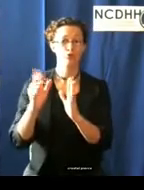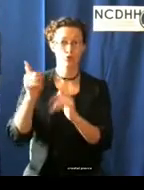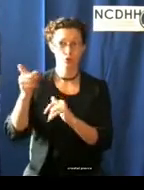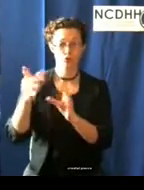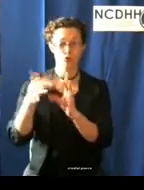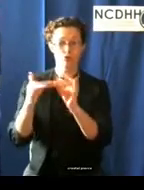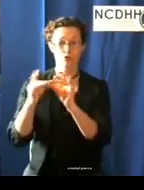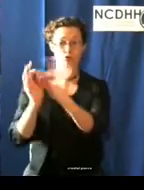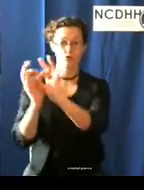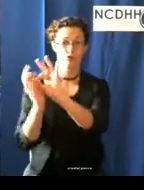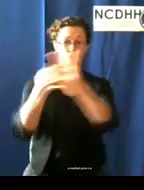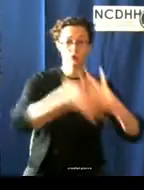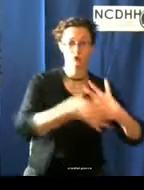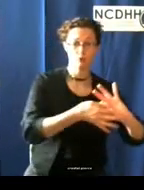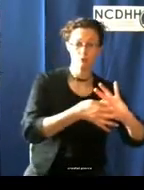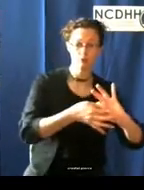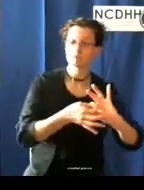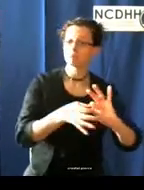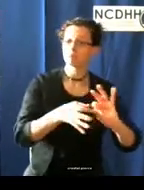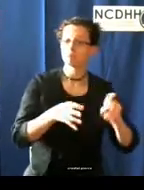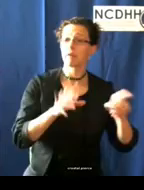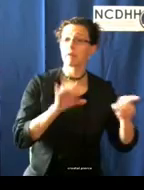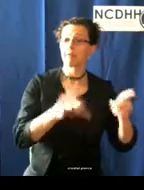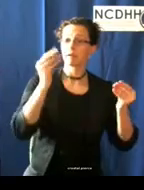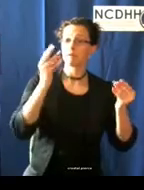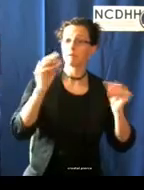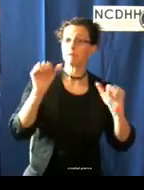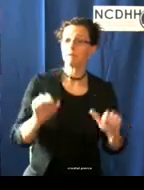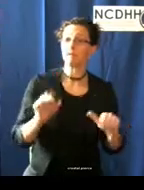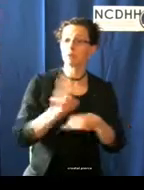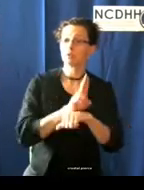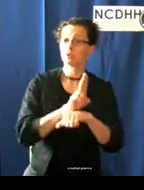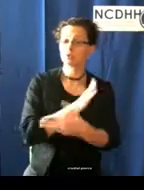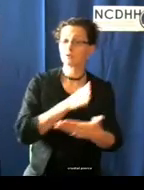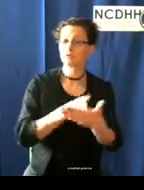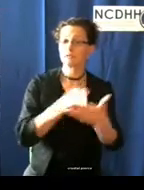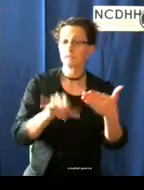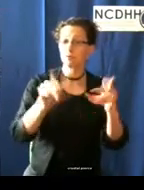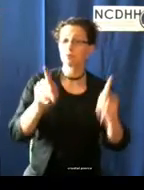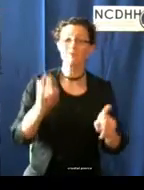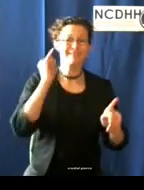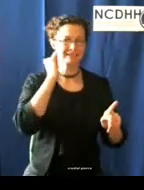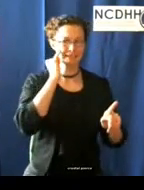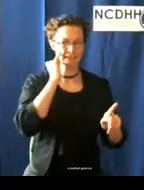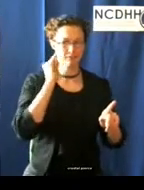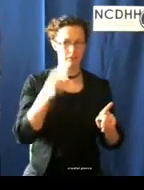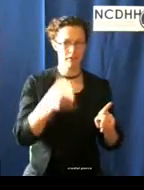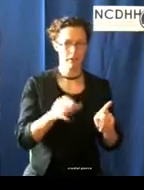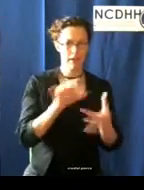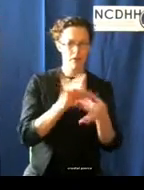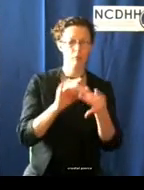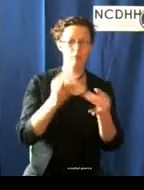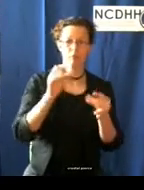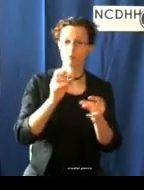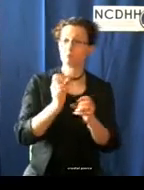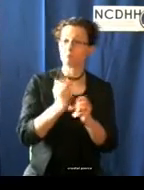VOLUNTARILY OR INTELLIGENTLY OR THE DEAF OR HARD OF HEARING PERSON